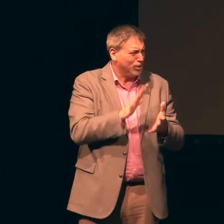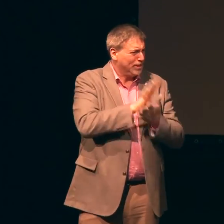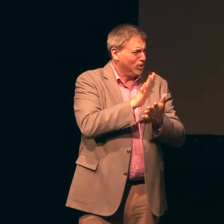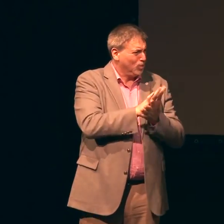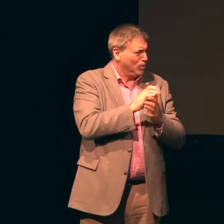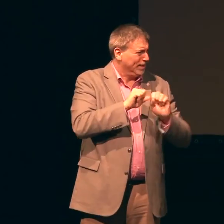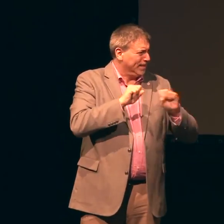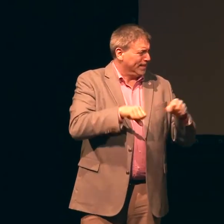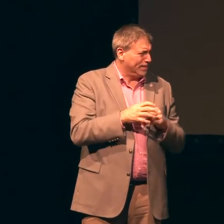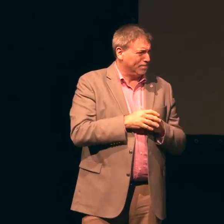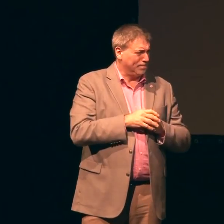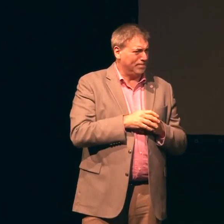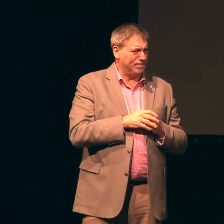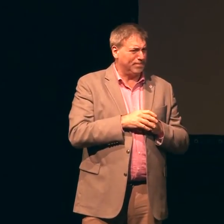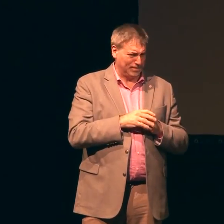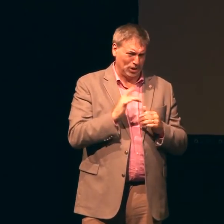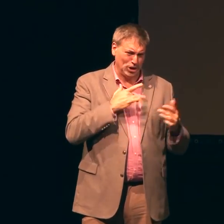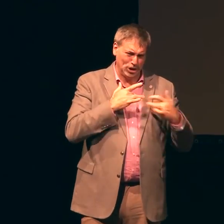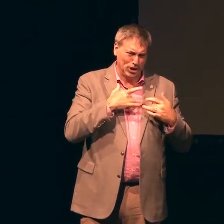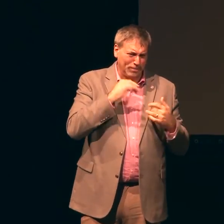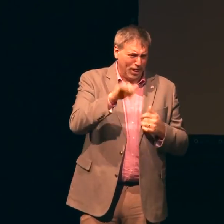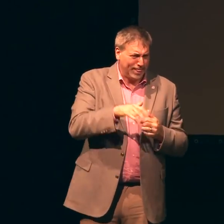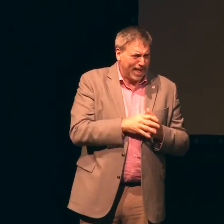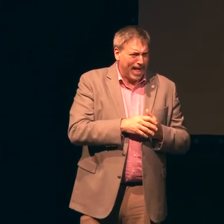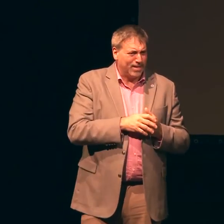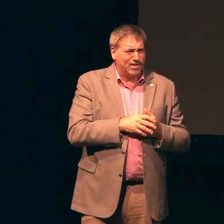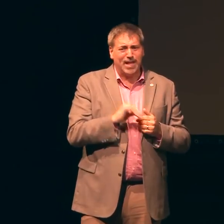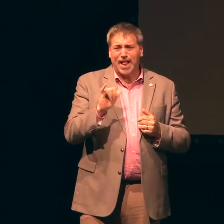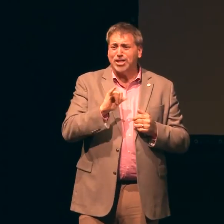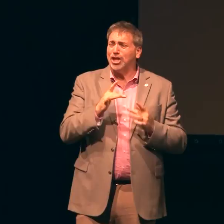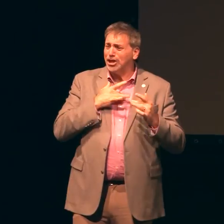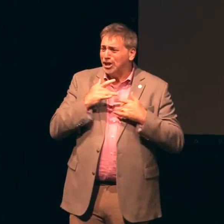minimum requirement for someone to enter the school system and act as an interpreter. That's